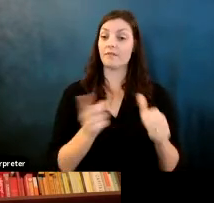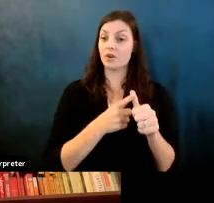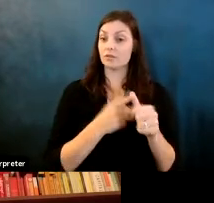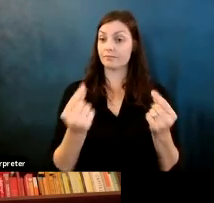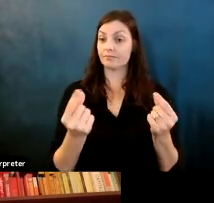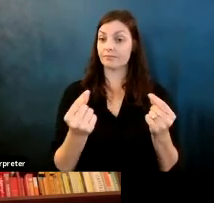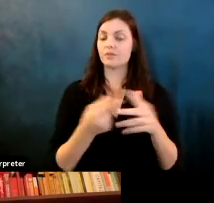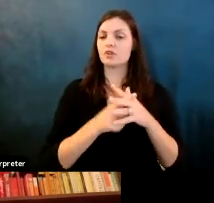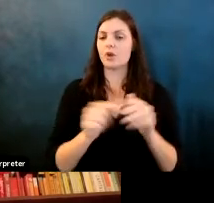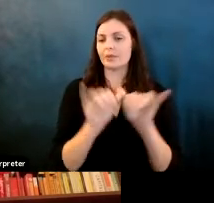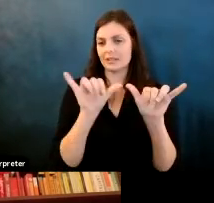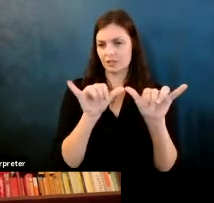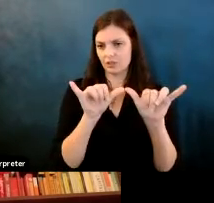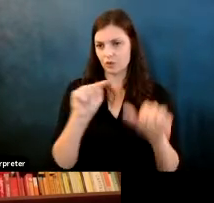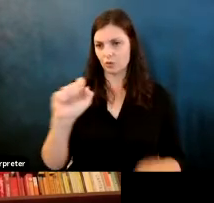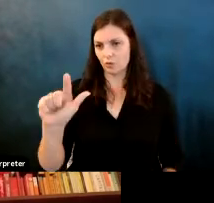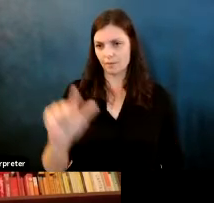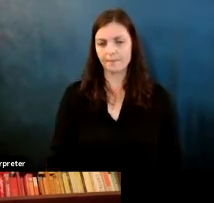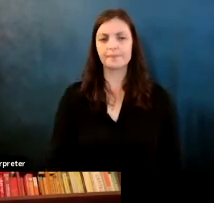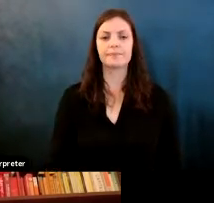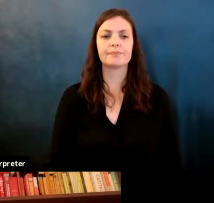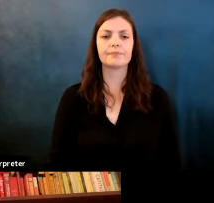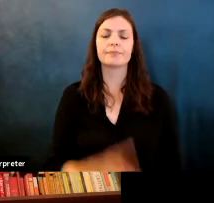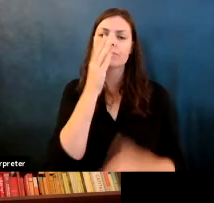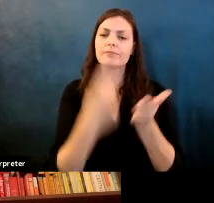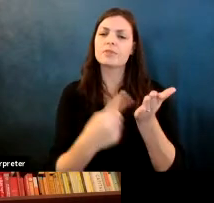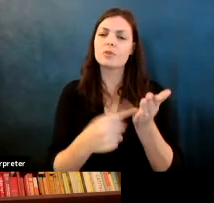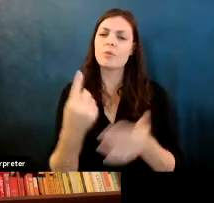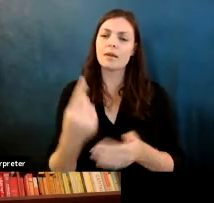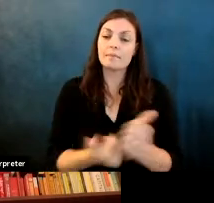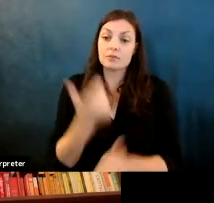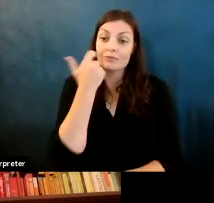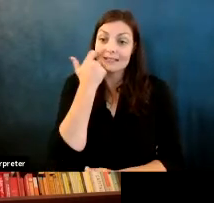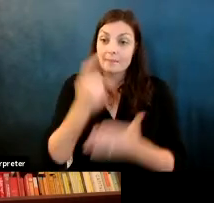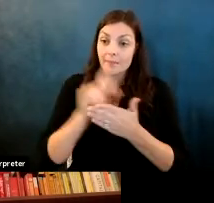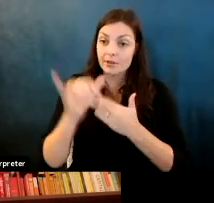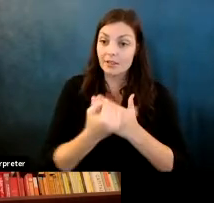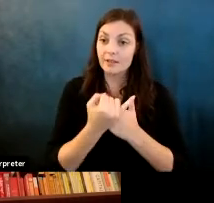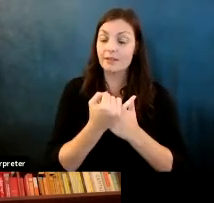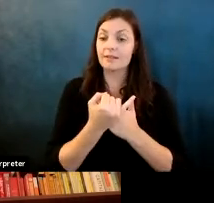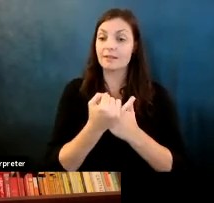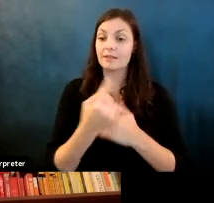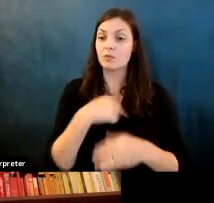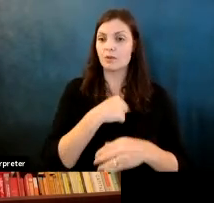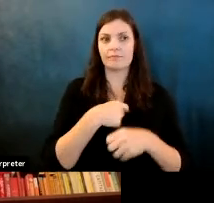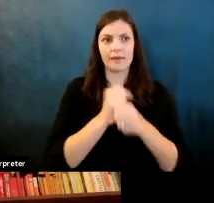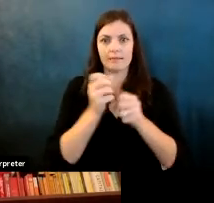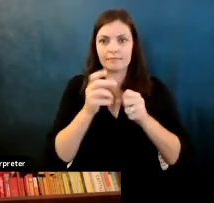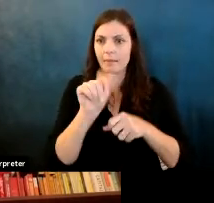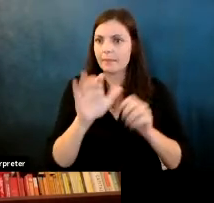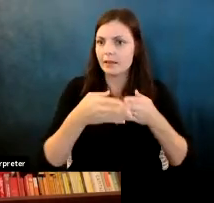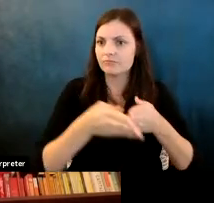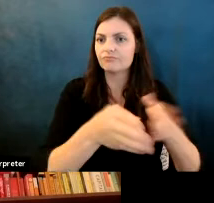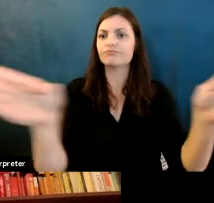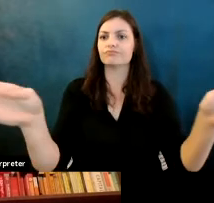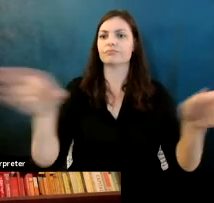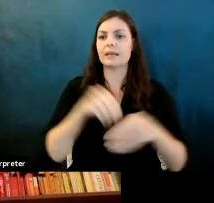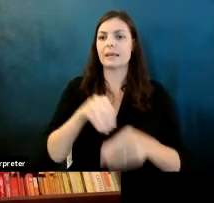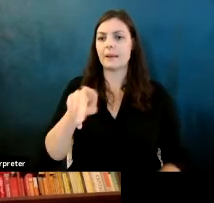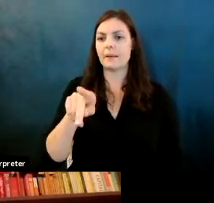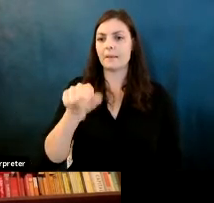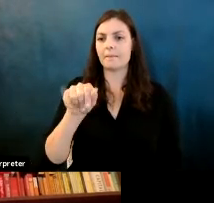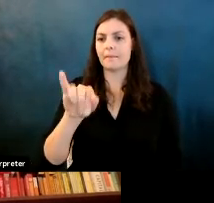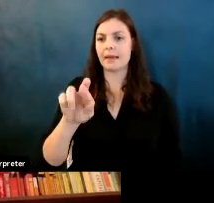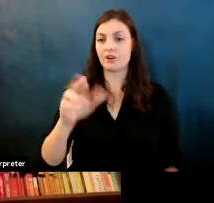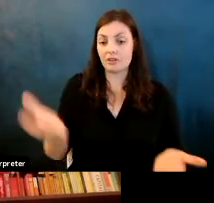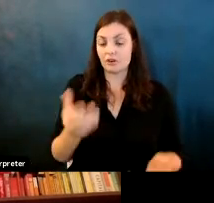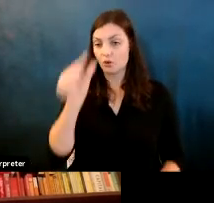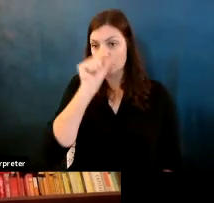Fernanda Viegas: A piece of engineering tool we're going to talk about one of the latest projects we've made public in pair at Google it's called the know you're a data tool and it's.